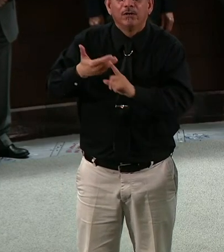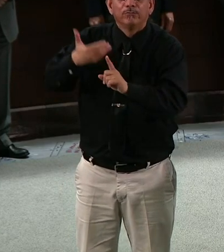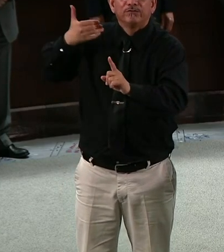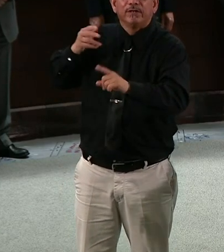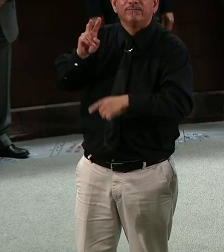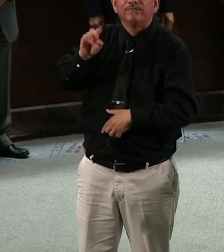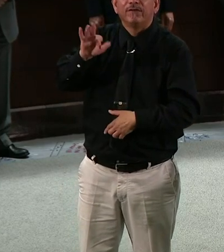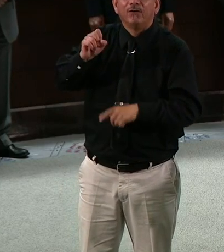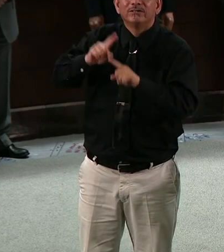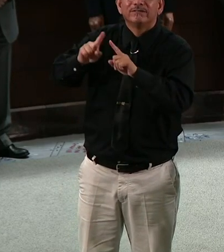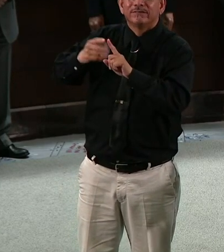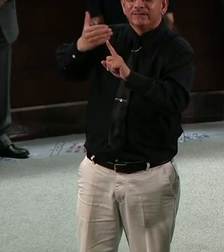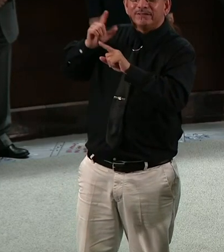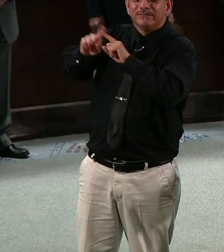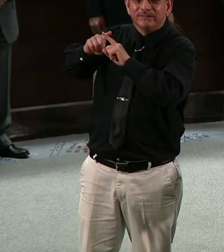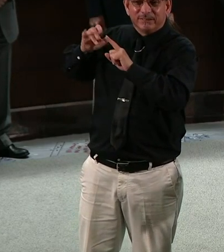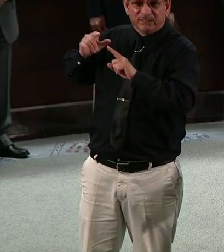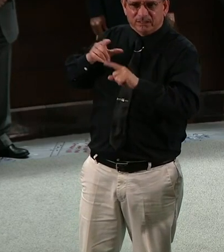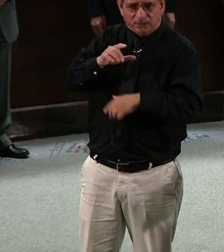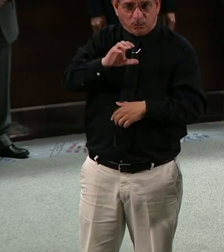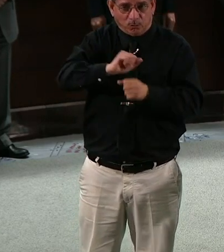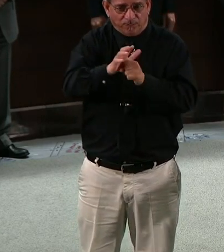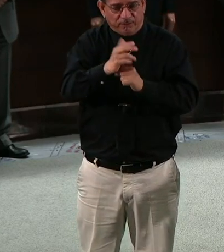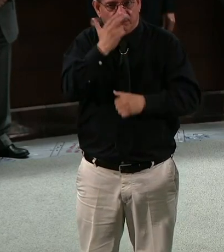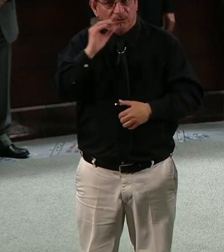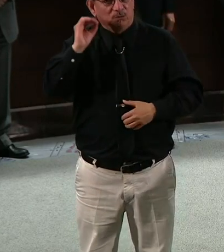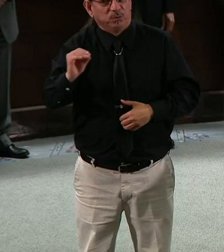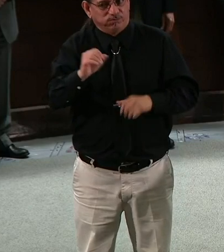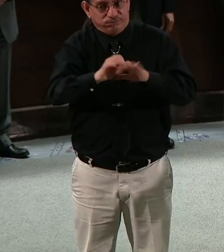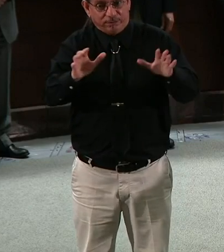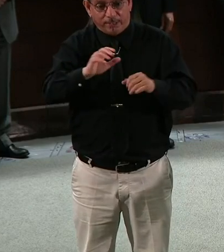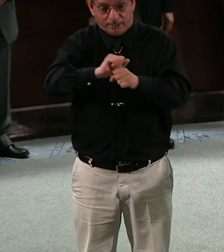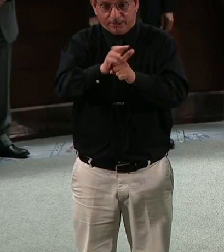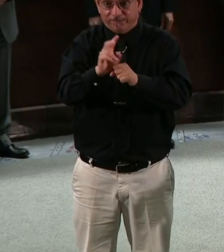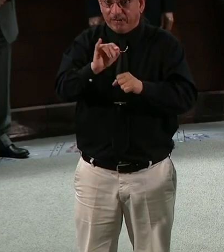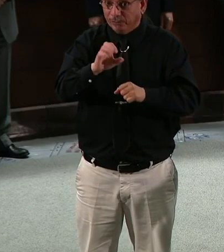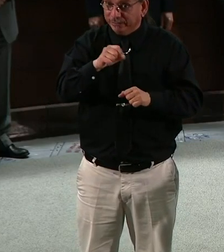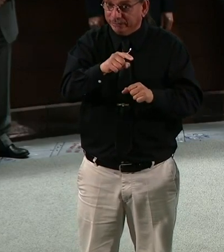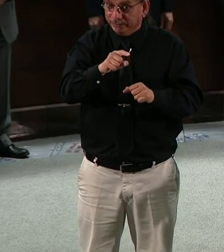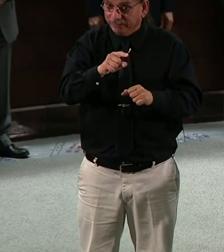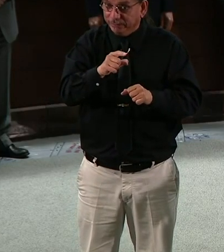OF THE LONG FRAME. IT'S